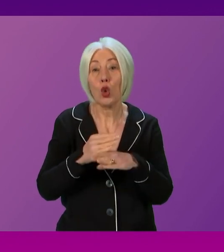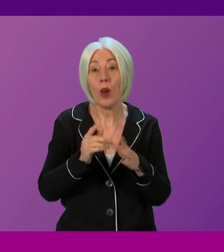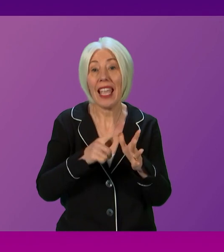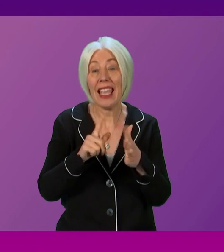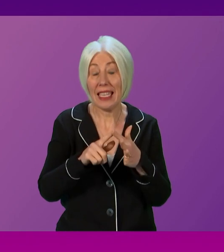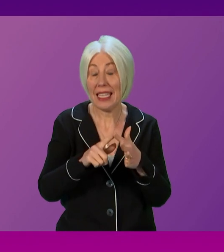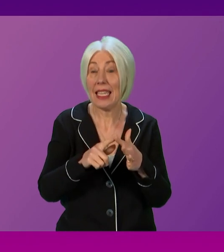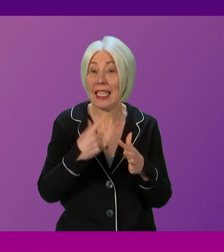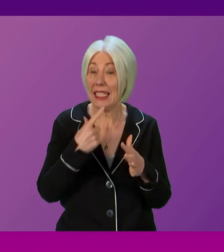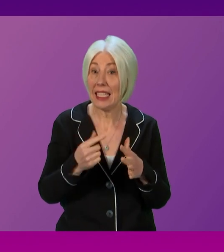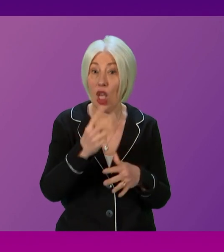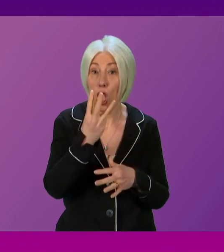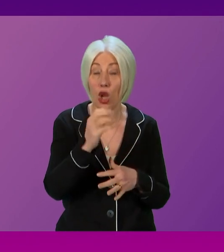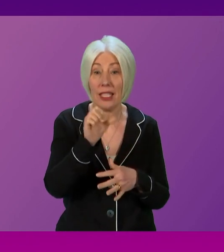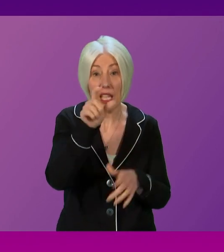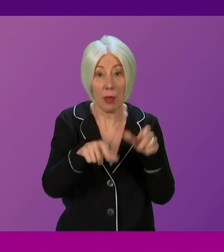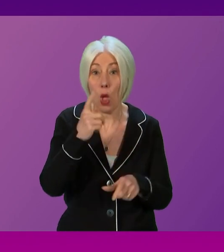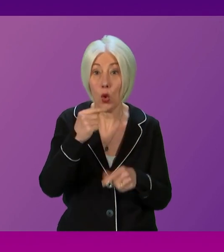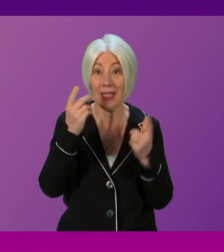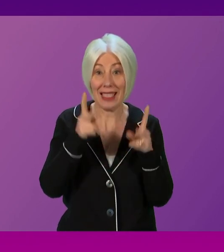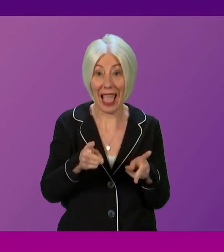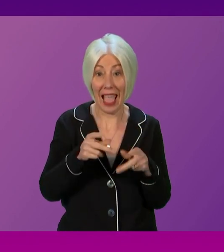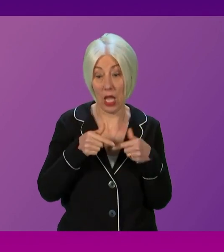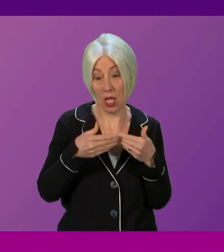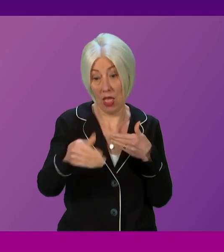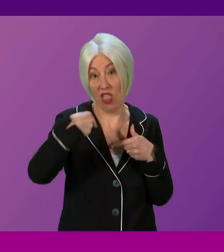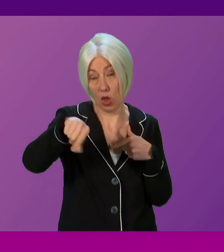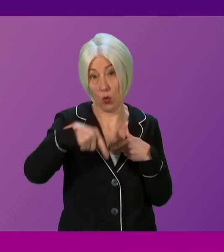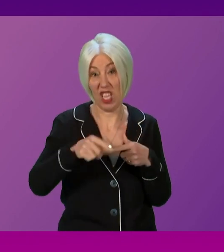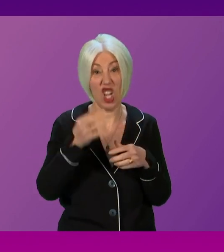could die because of long waits this week alone. What is the First Minister doing